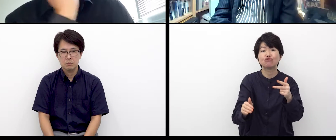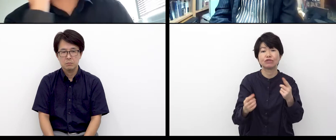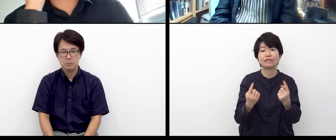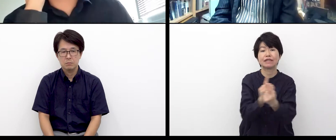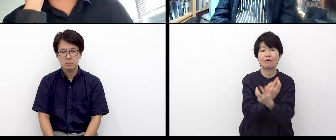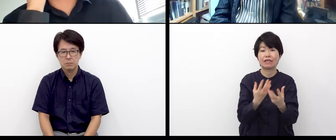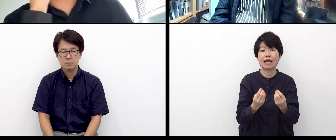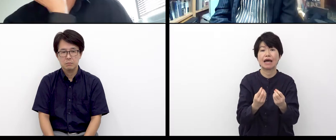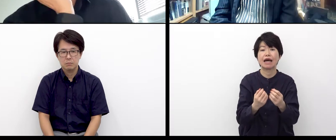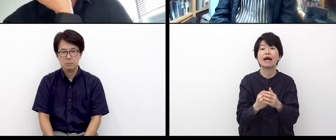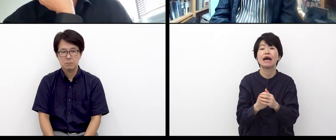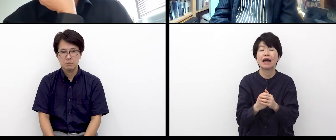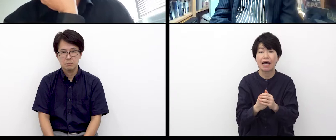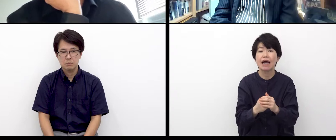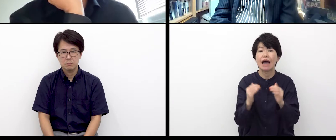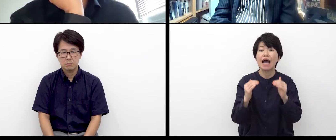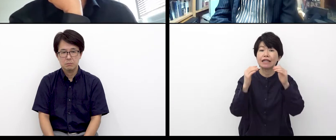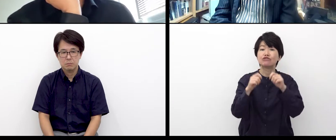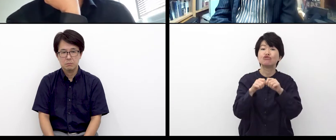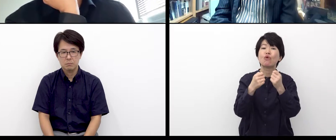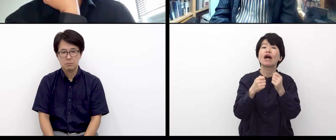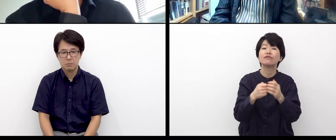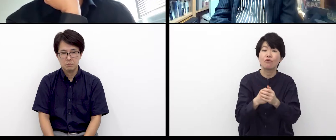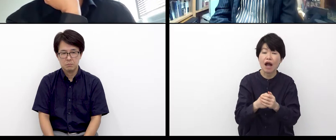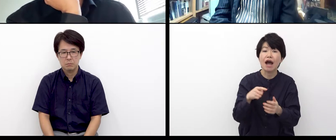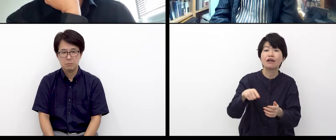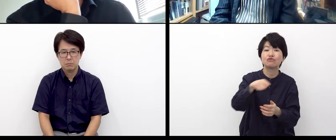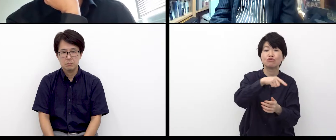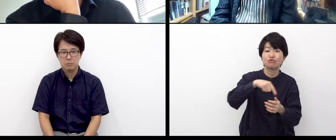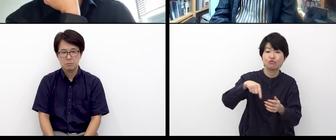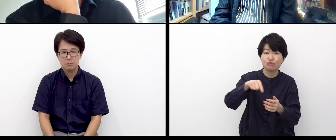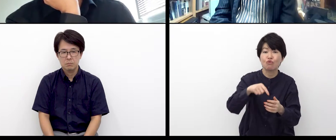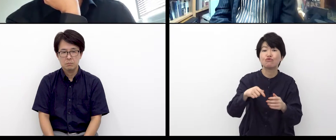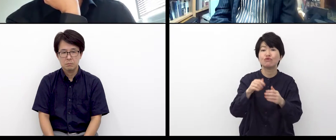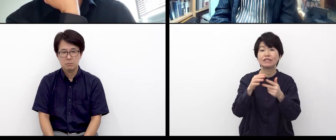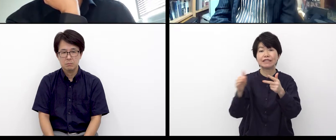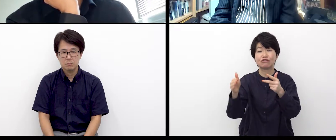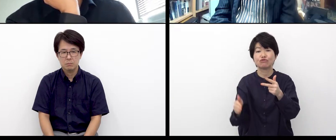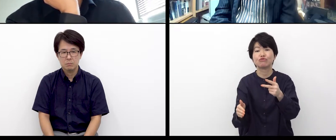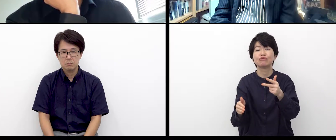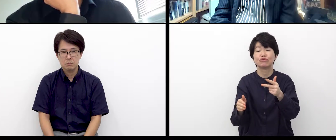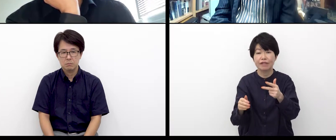The main field has been switched to those institutions, and there,